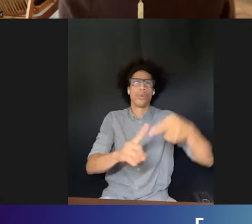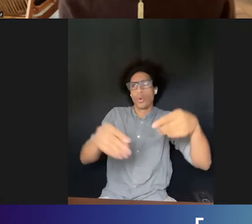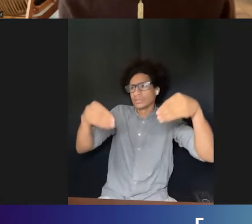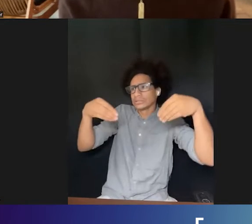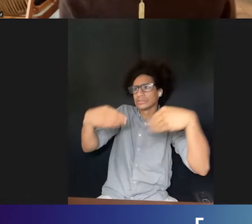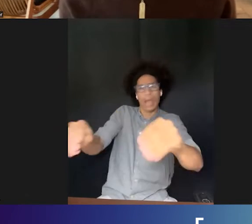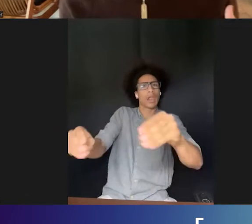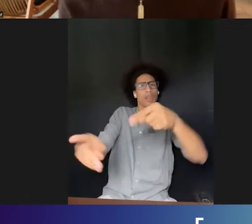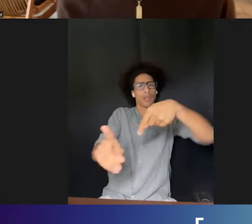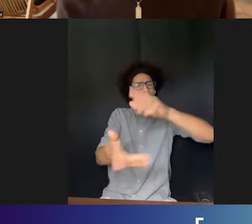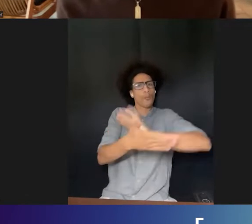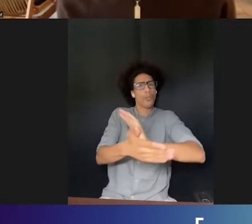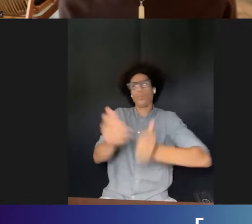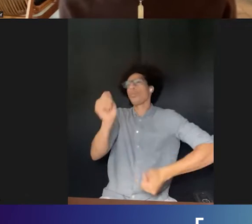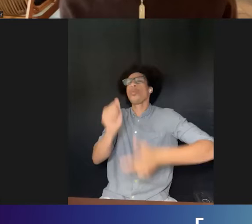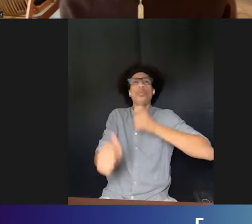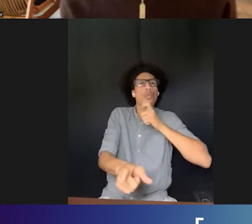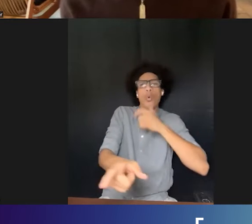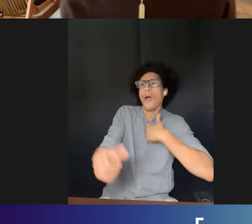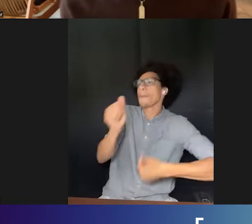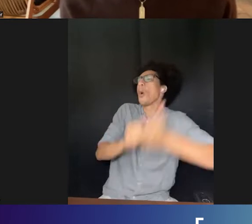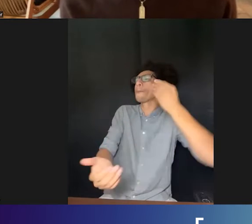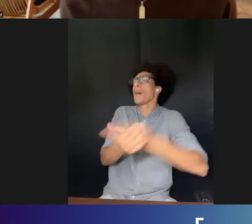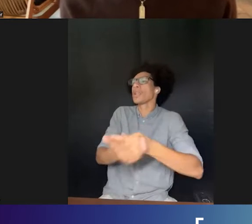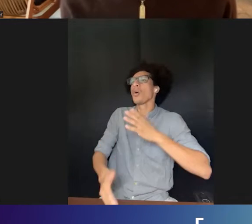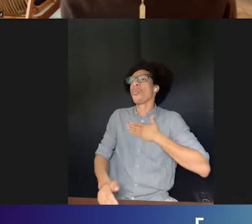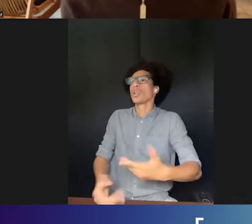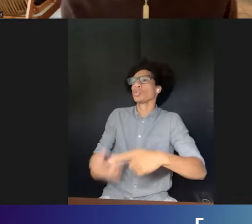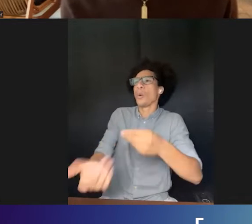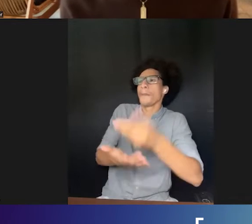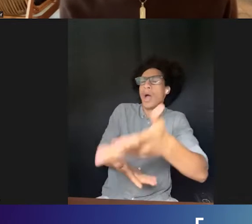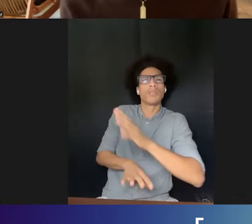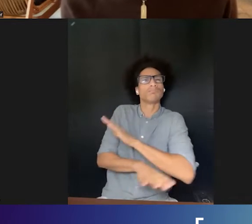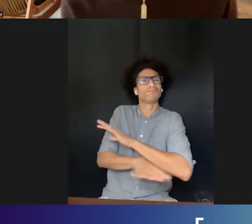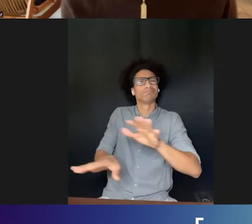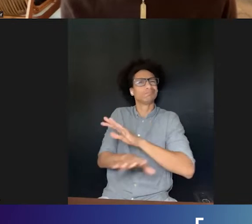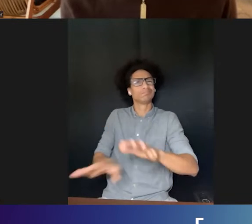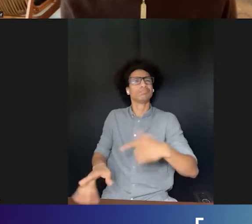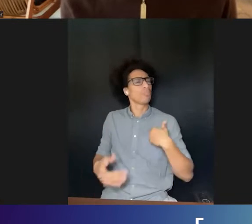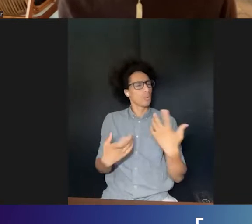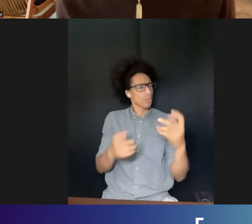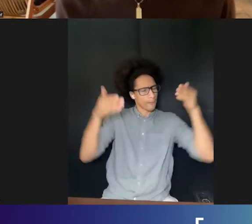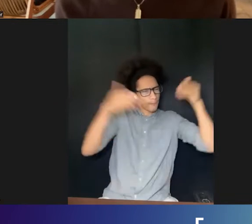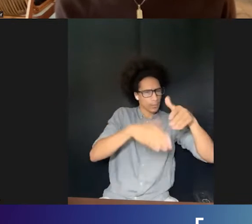And so you want to find the partner that understands that. And what audiences you're trying to reach and what success for that